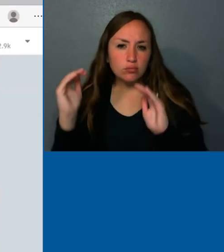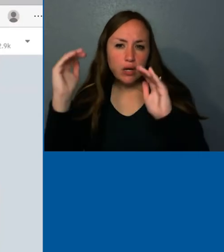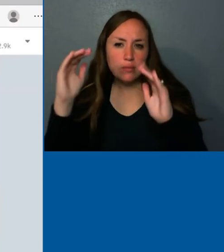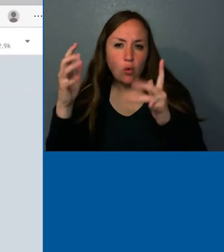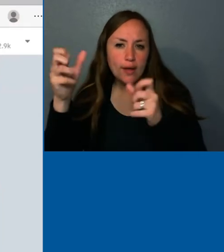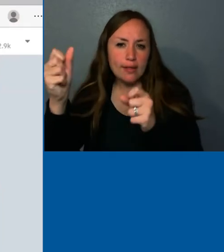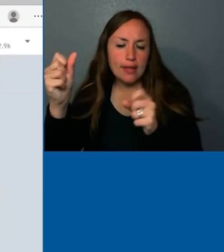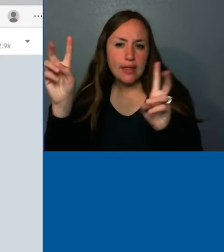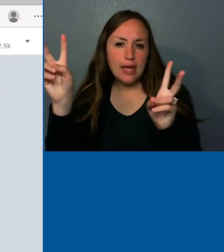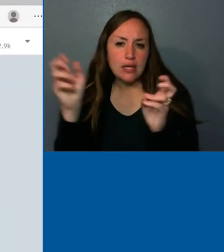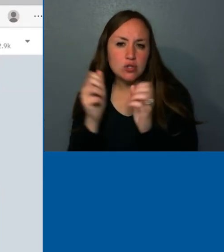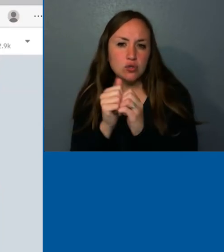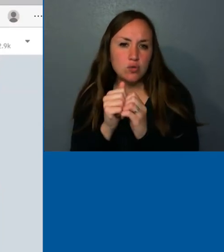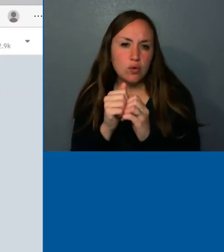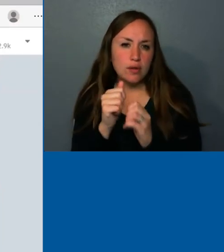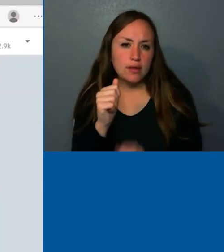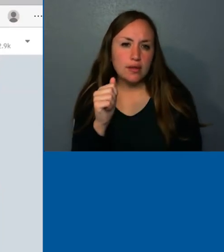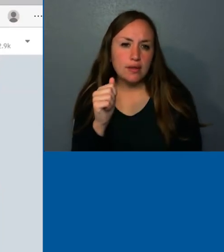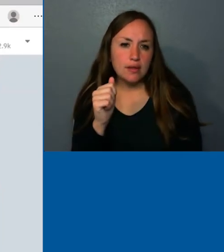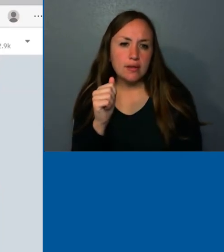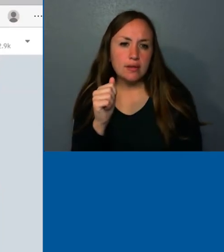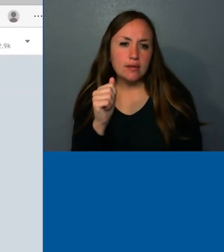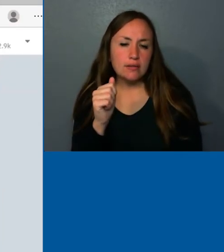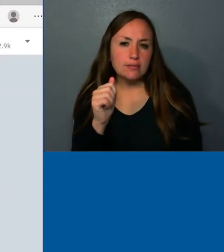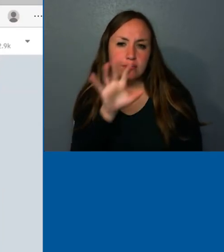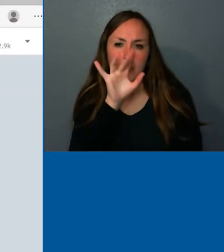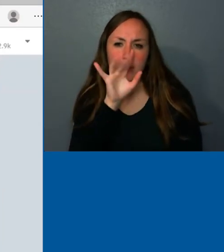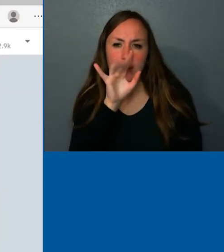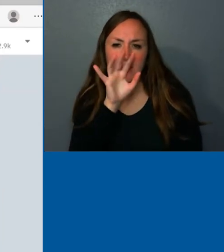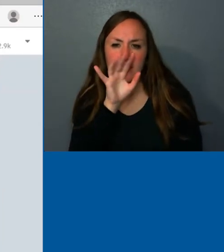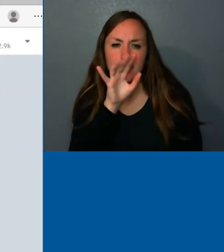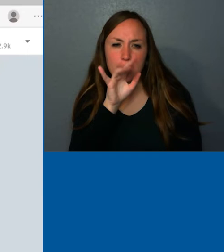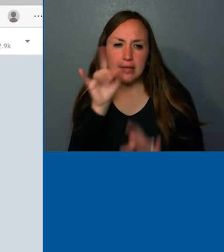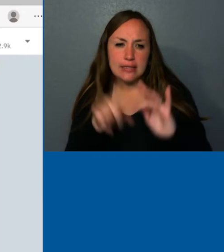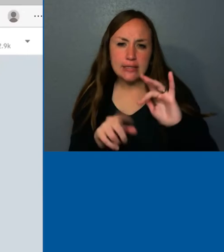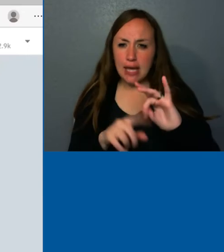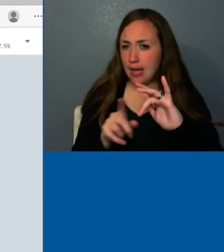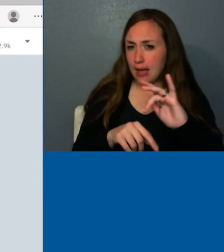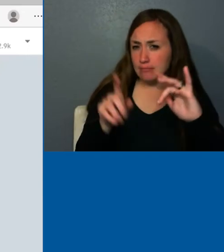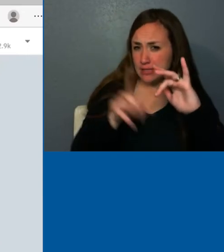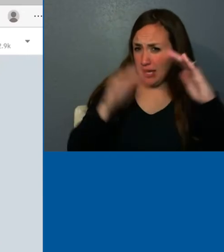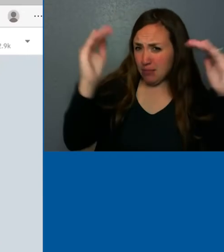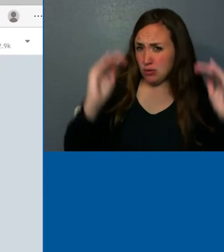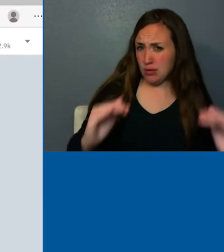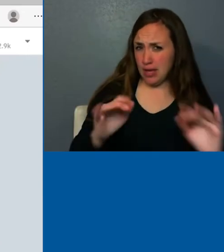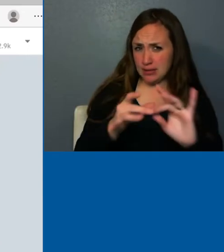The issue with claw is that you need a package. Even with, so other cards. [Sam] And we can skip down to the last comment. [Reader] But, but, but, title, level one link, Samuel.